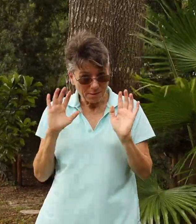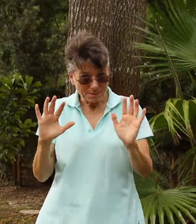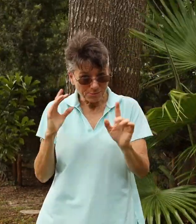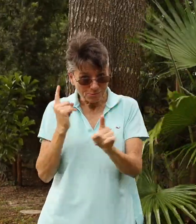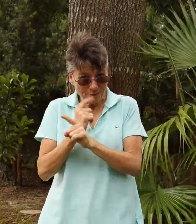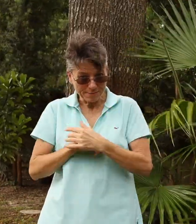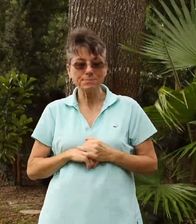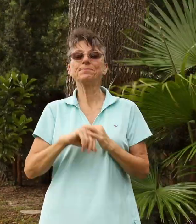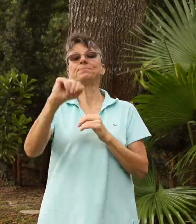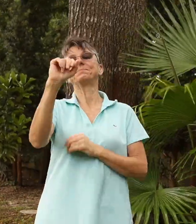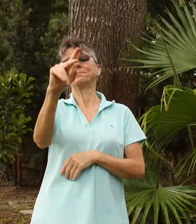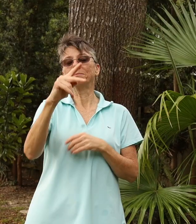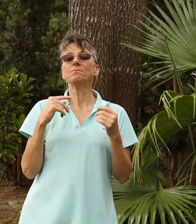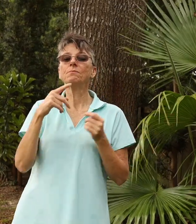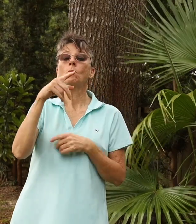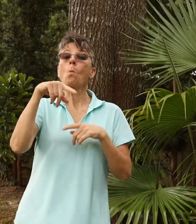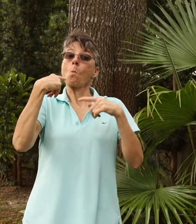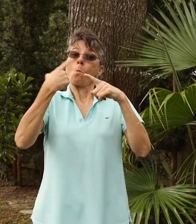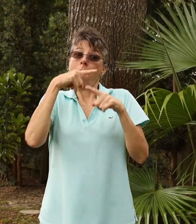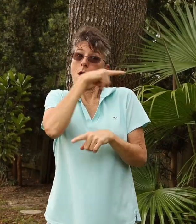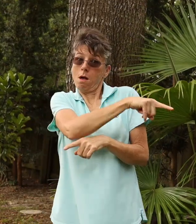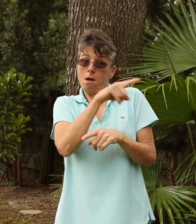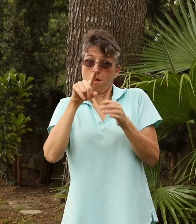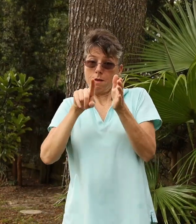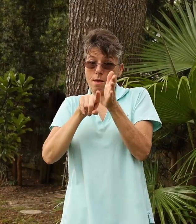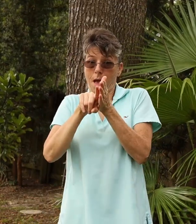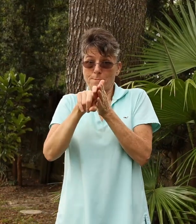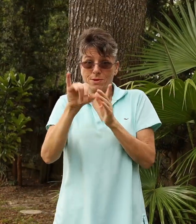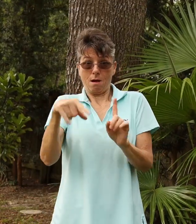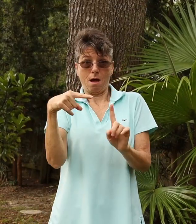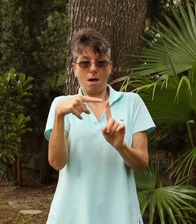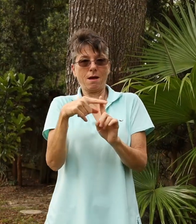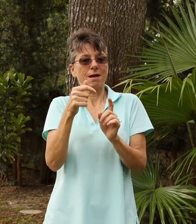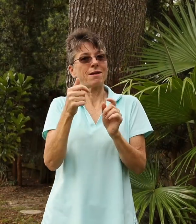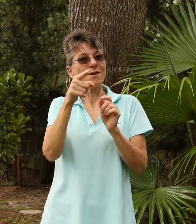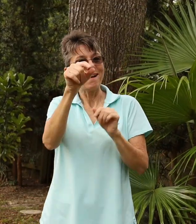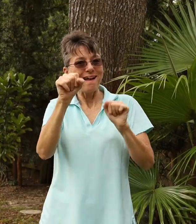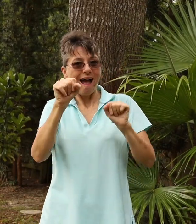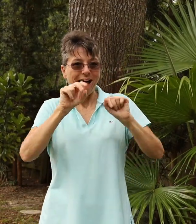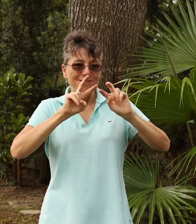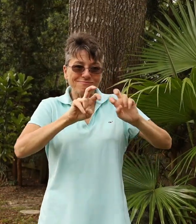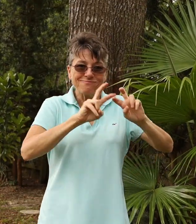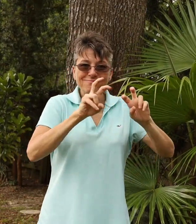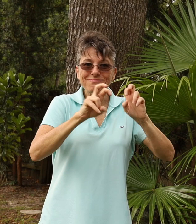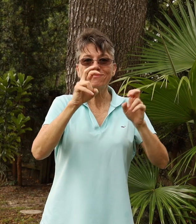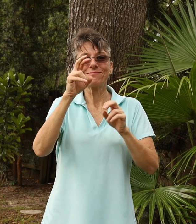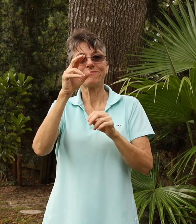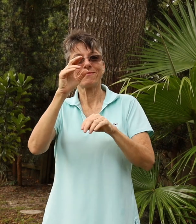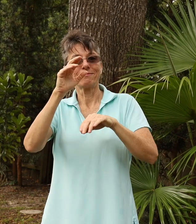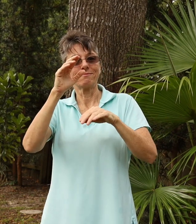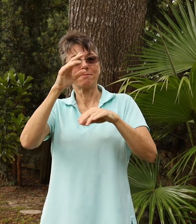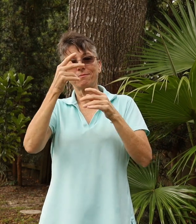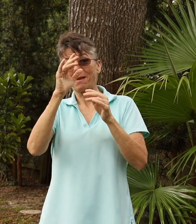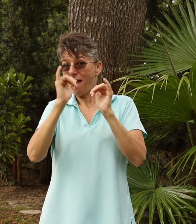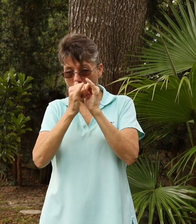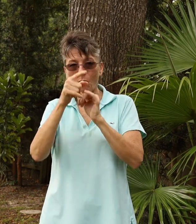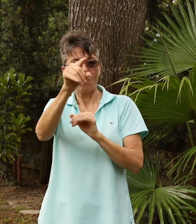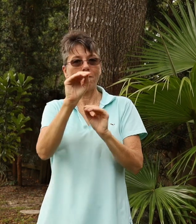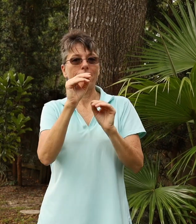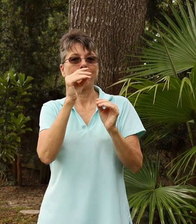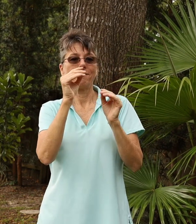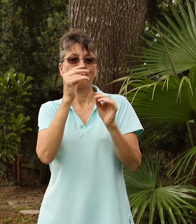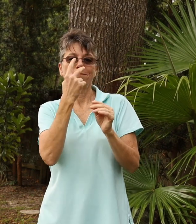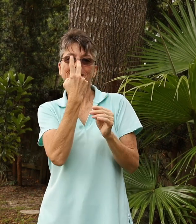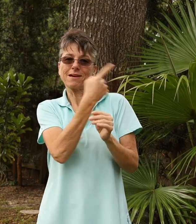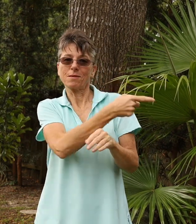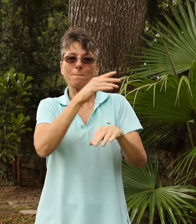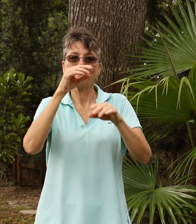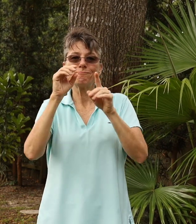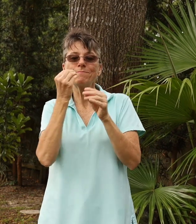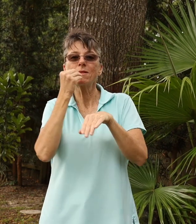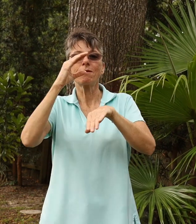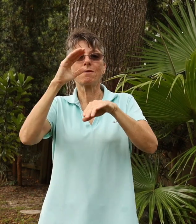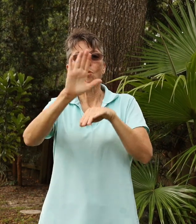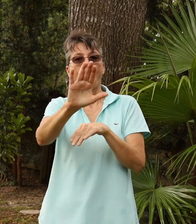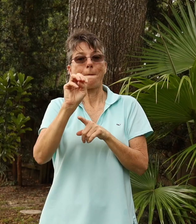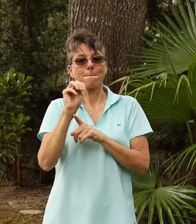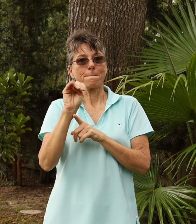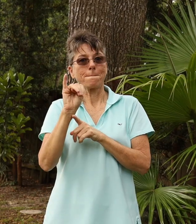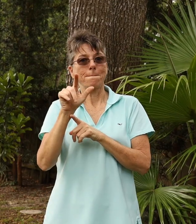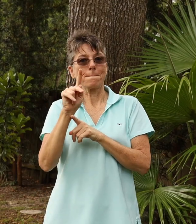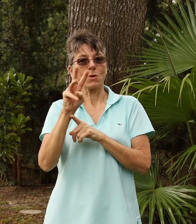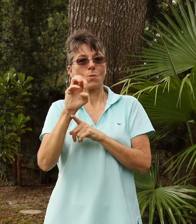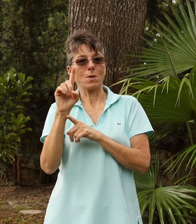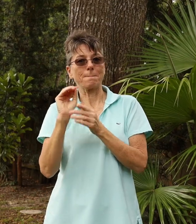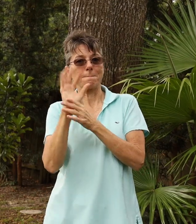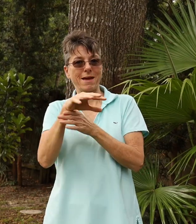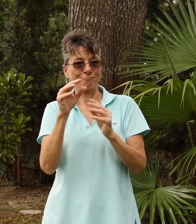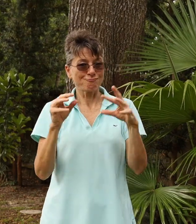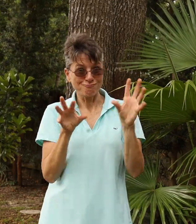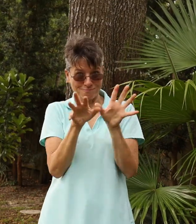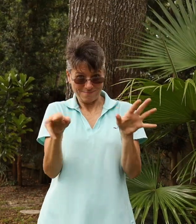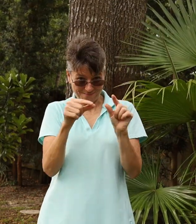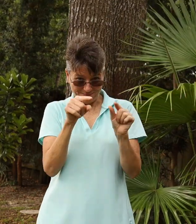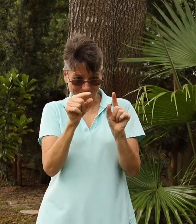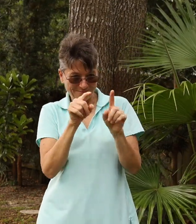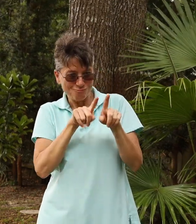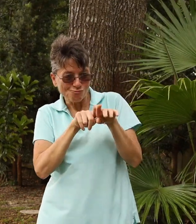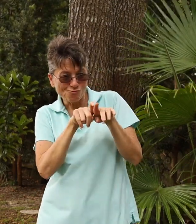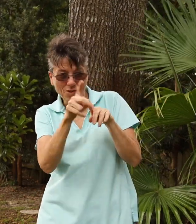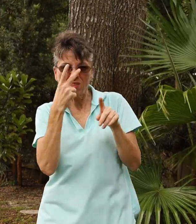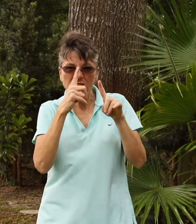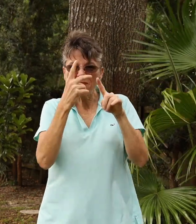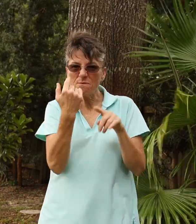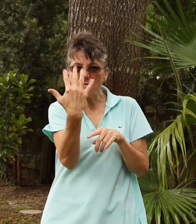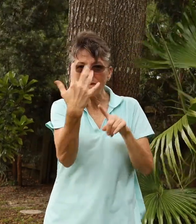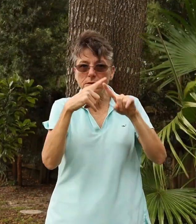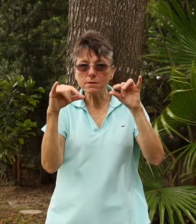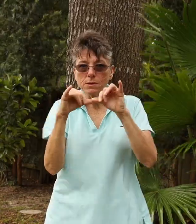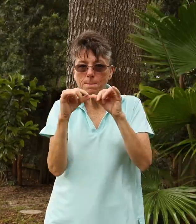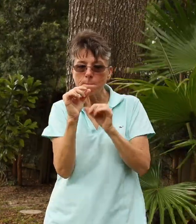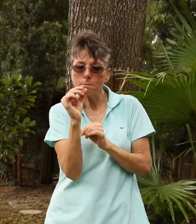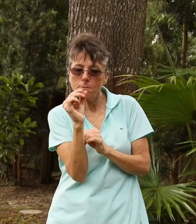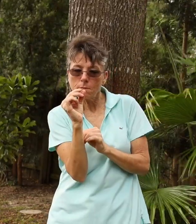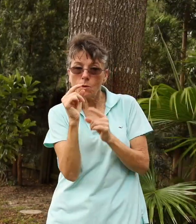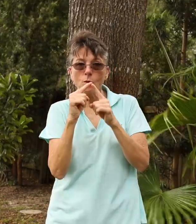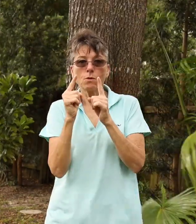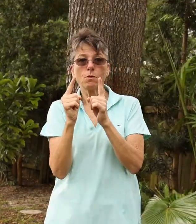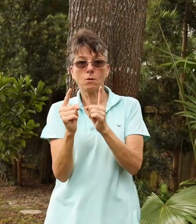When you see caterpillars on a milkweed plant, you will see that they come in 5 different sizes from very small to very big.